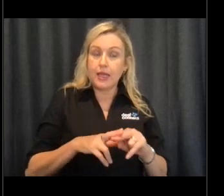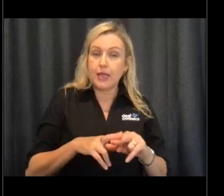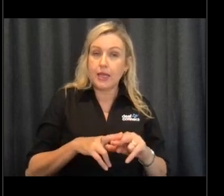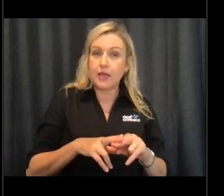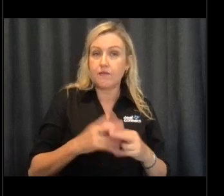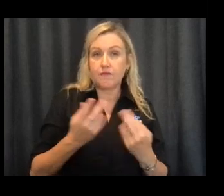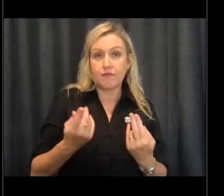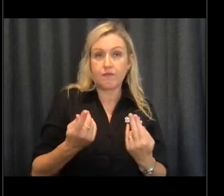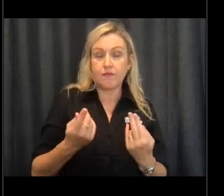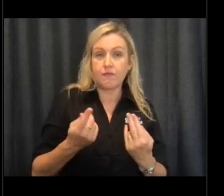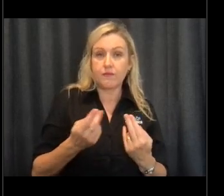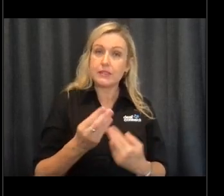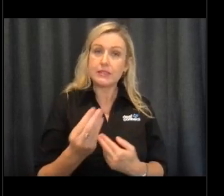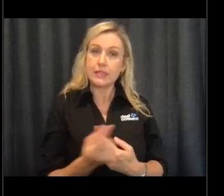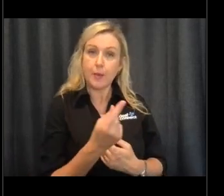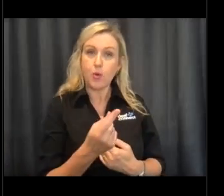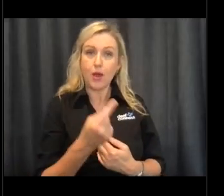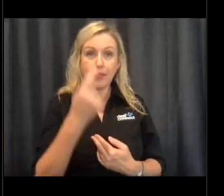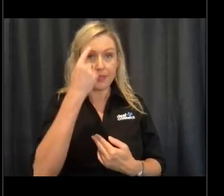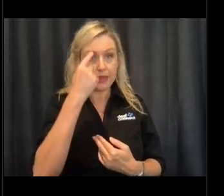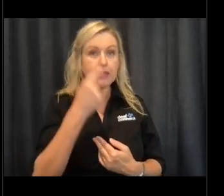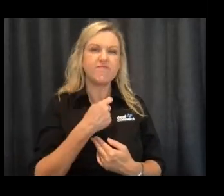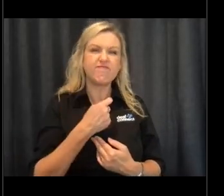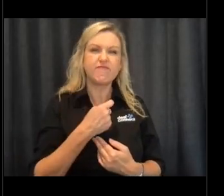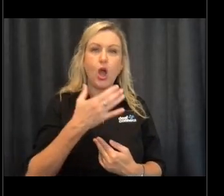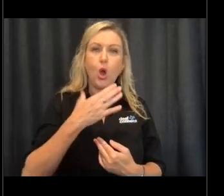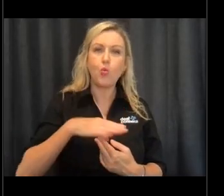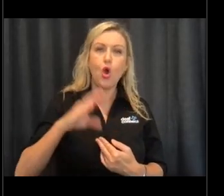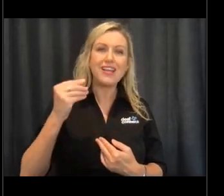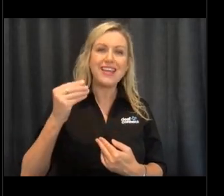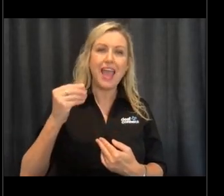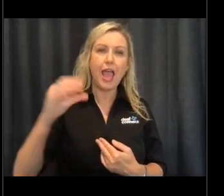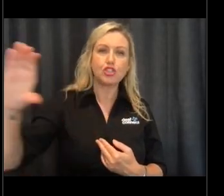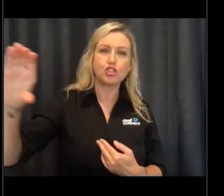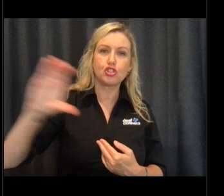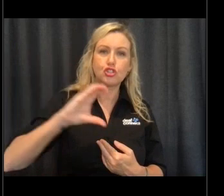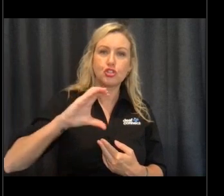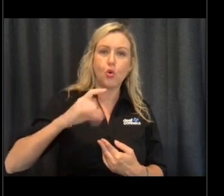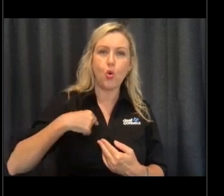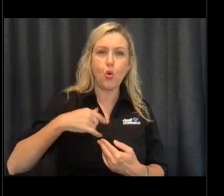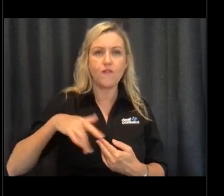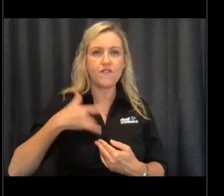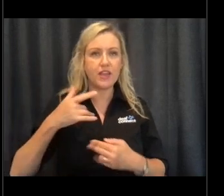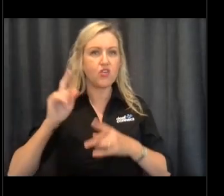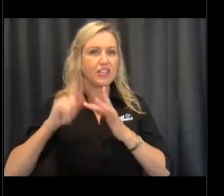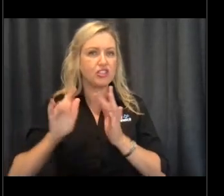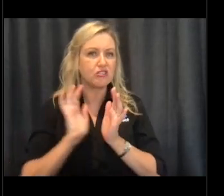to take a cash settlement or is being pushed into taking a cash settlement from the insurer,